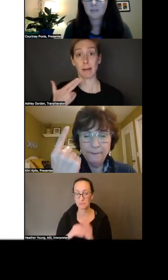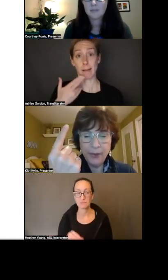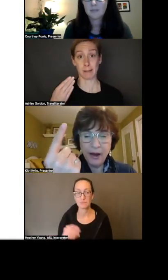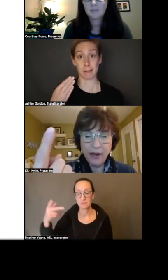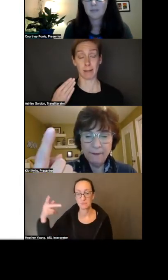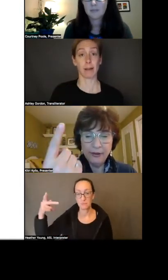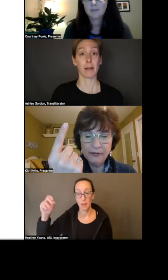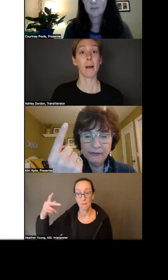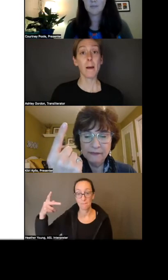Pop.